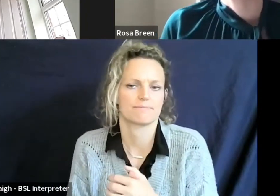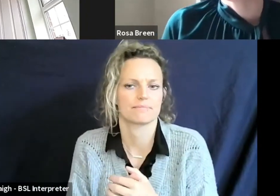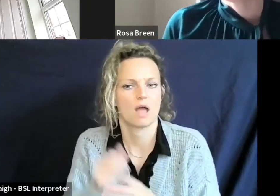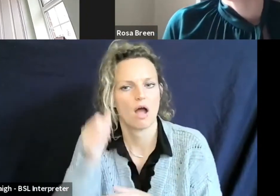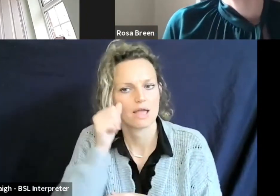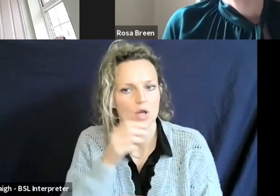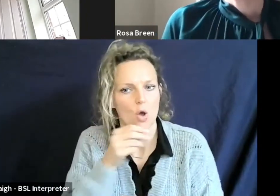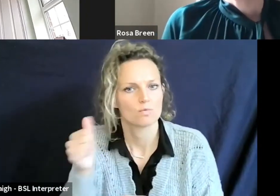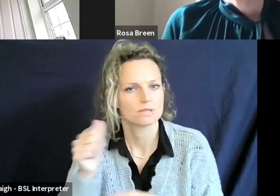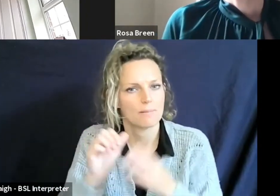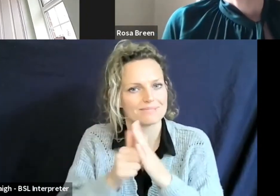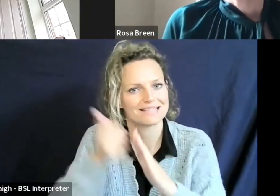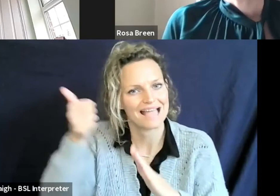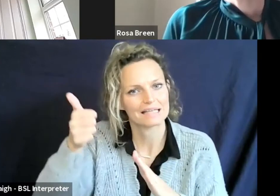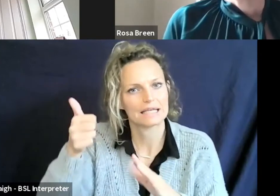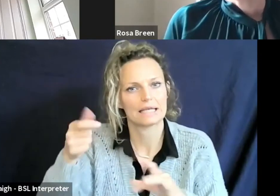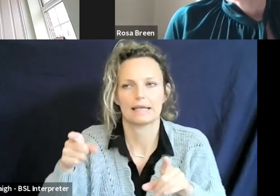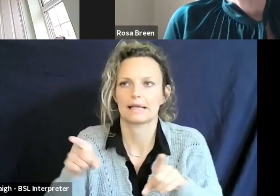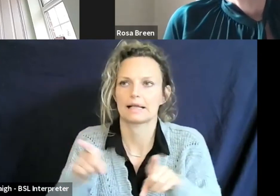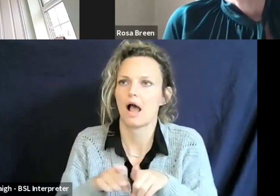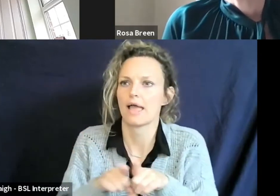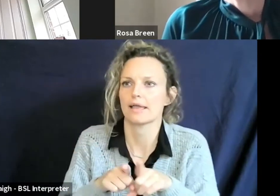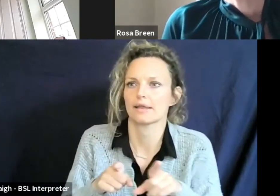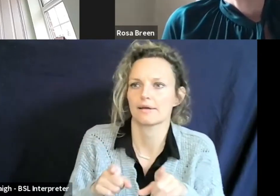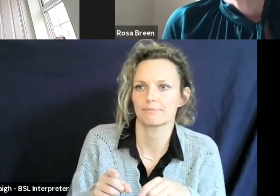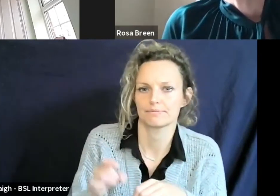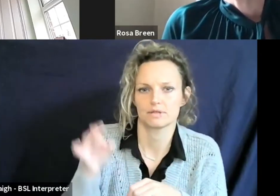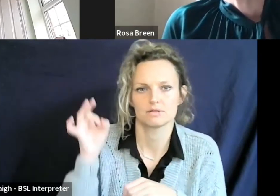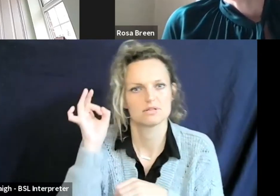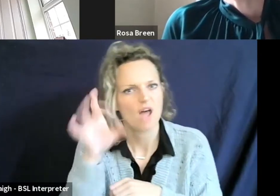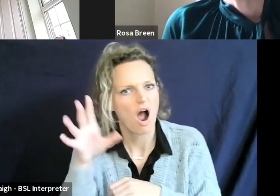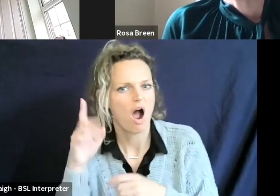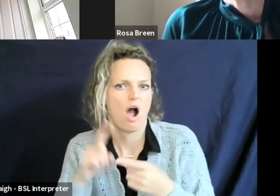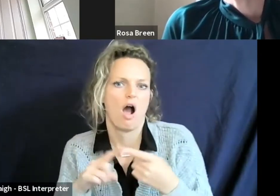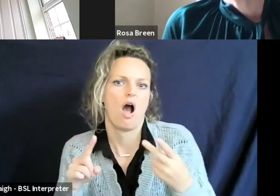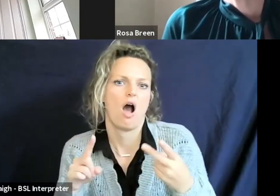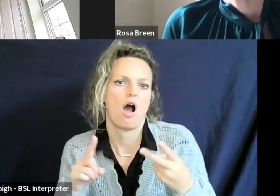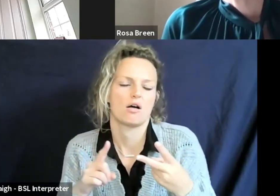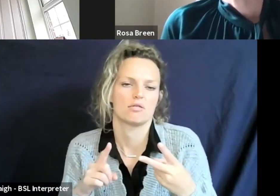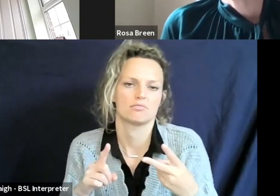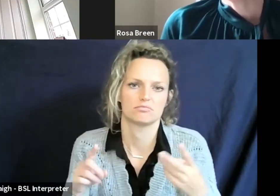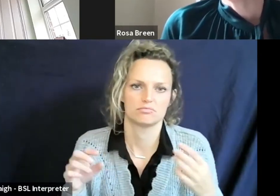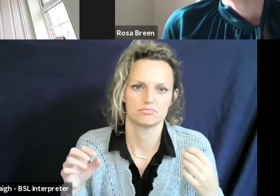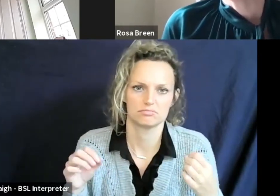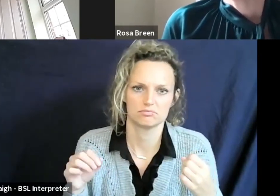Have you got any other tips, top two or three tips with regards to making that application as relevant as possible?